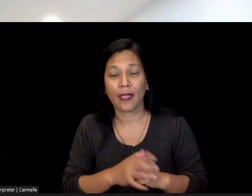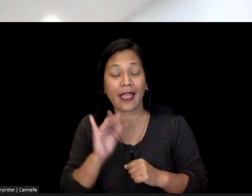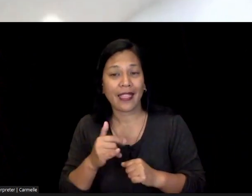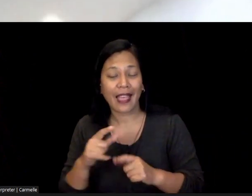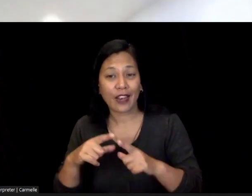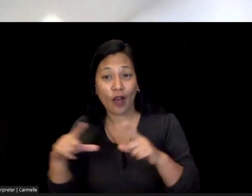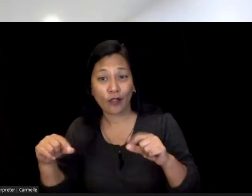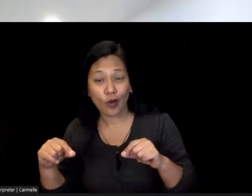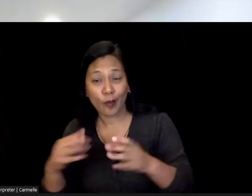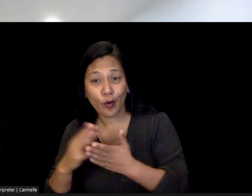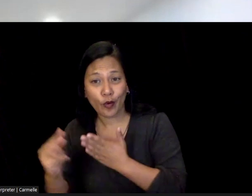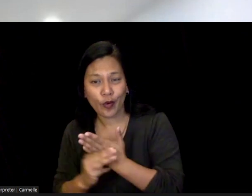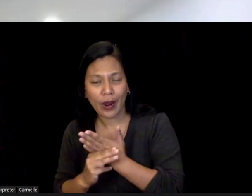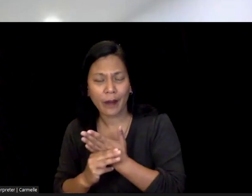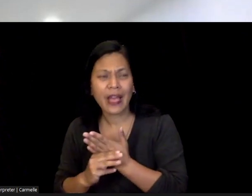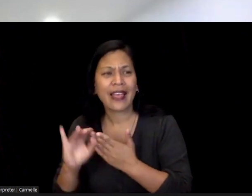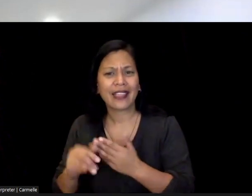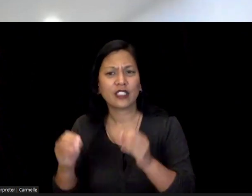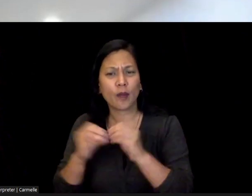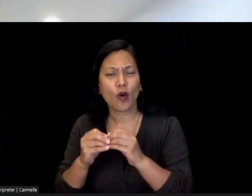the envelope program, that's seen as more of an incentive.